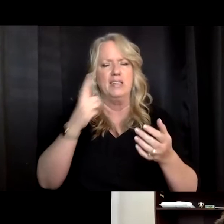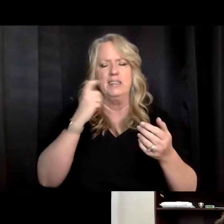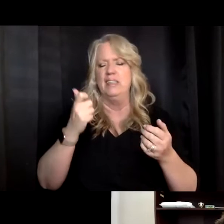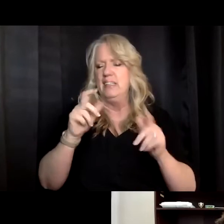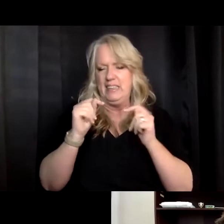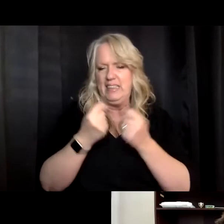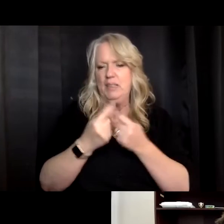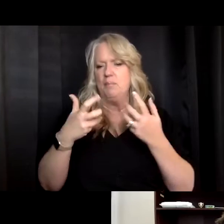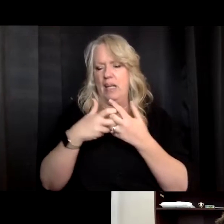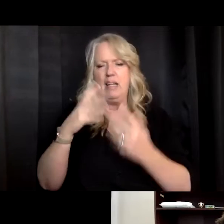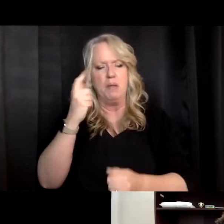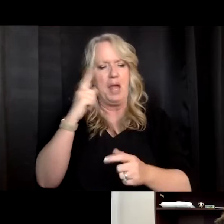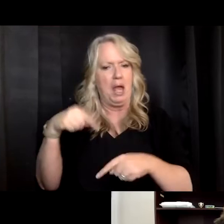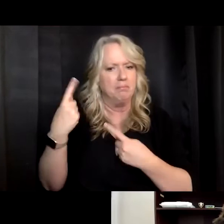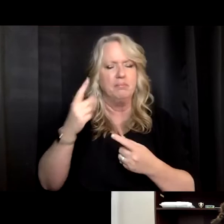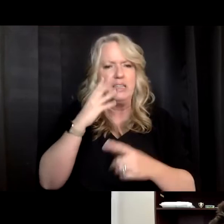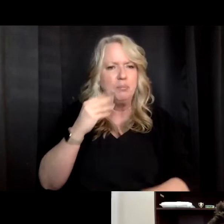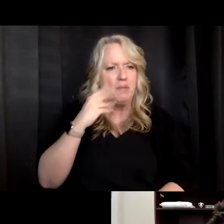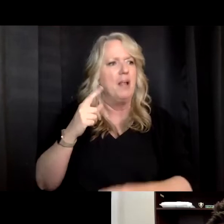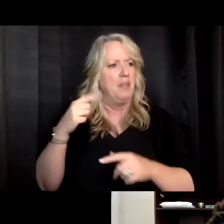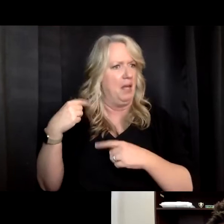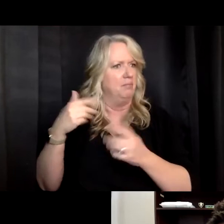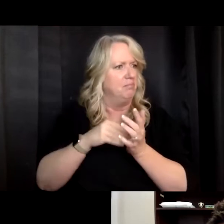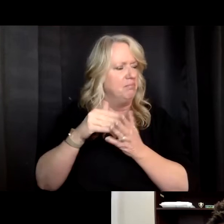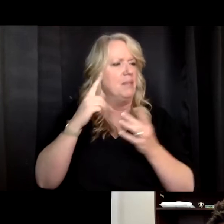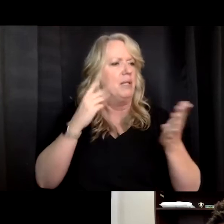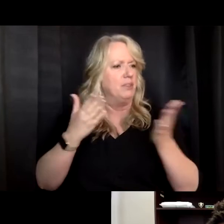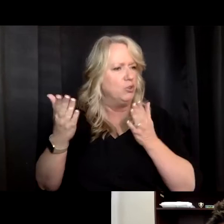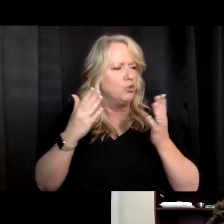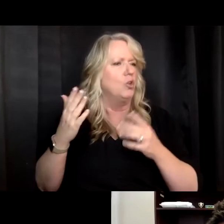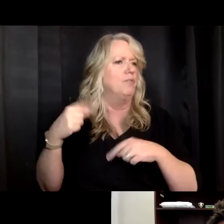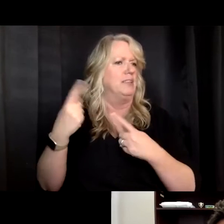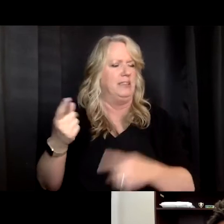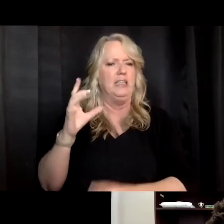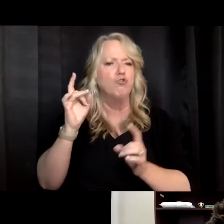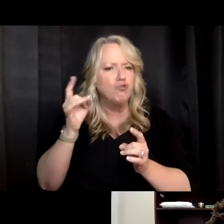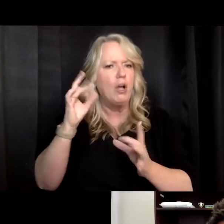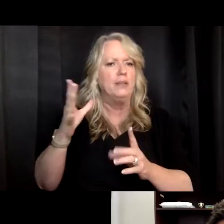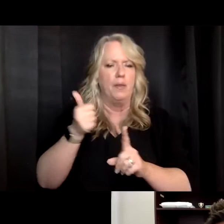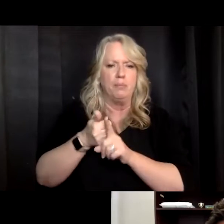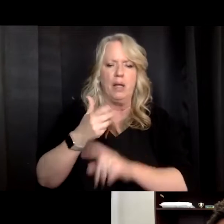SERVED. I HAVE PRIVILEGE, RI WORKING WITH TEAMMATES. AND FRIENDS, WITH LIVED